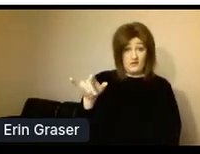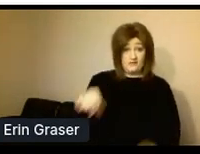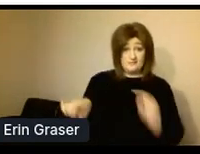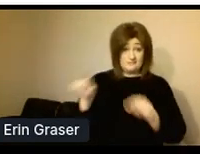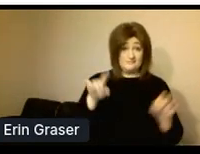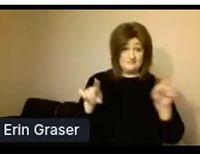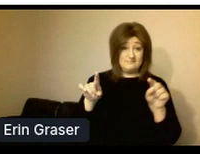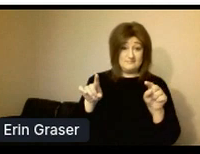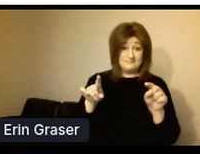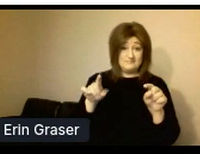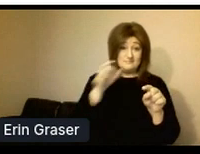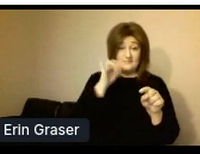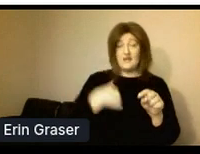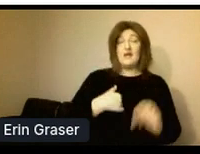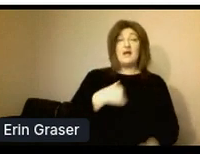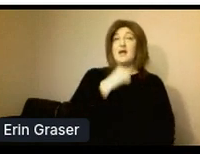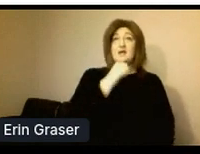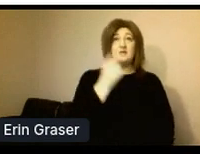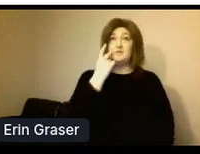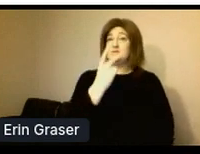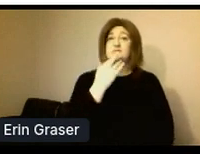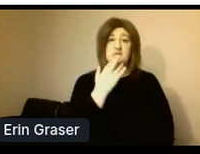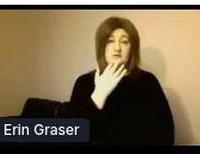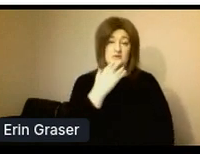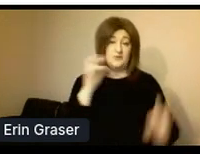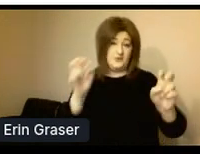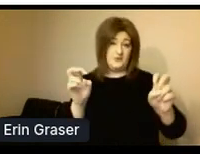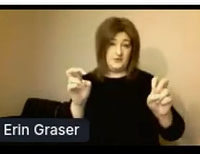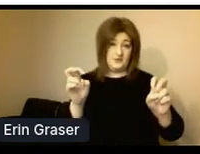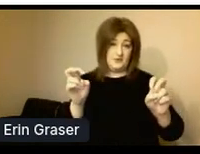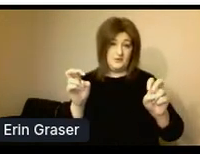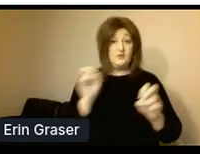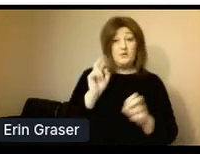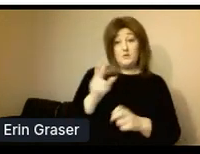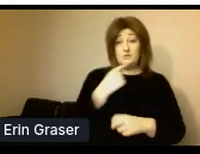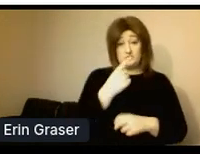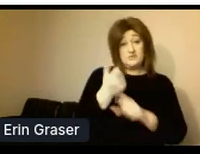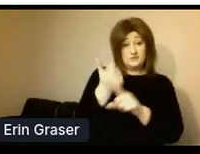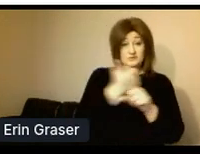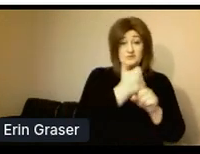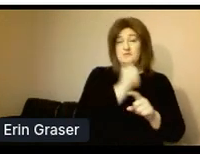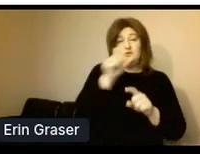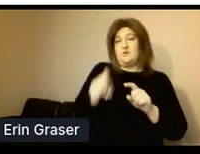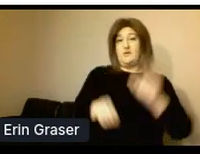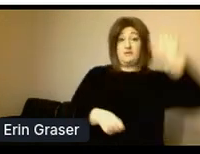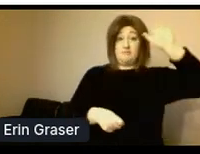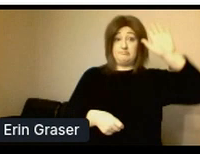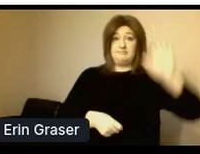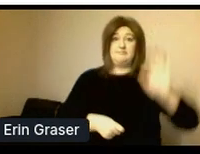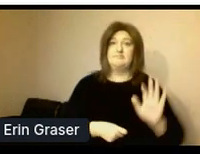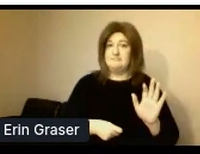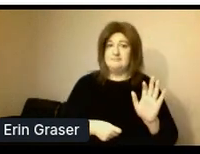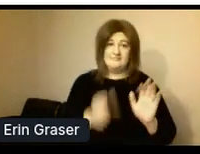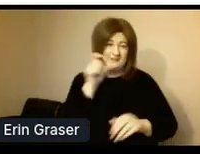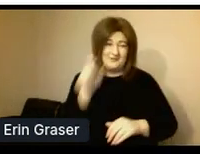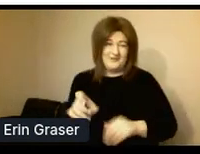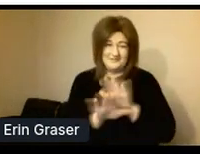Or how many of us have heard that? How many of us have heard, I don't see color? Or said it. But you don't have to out yourself.